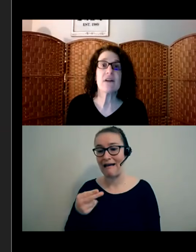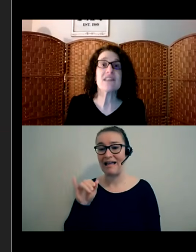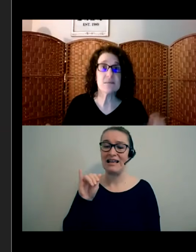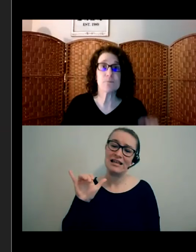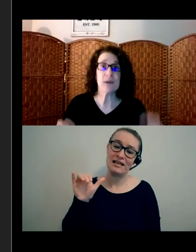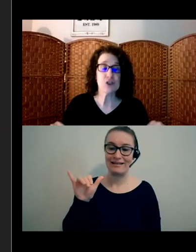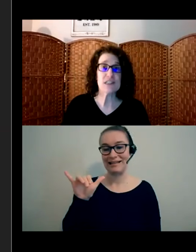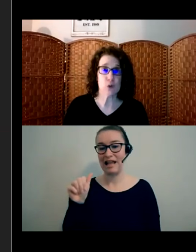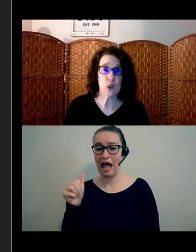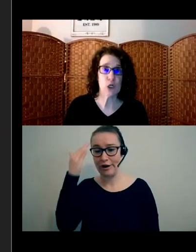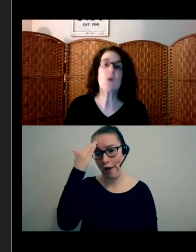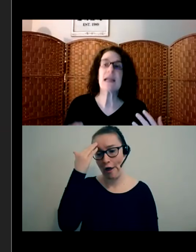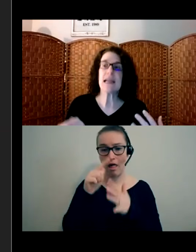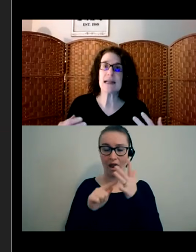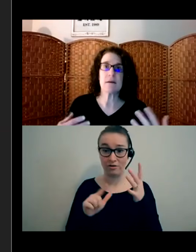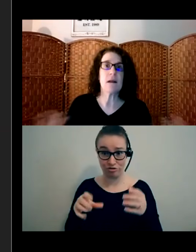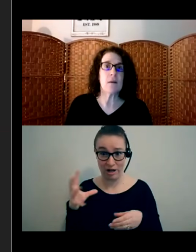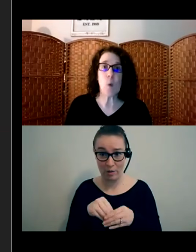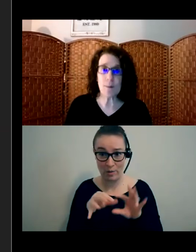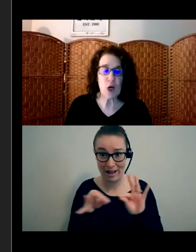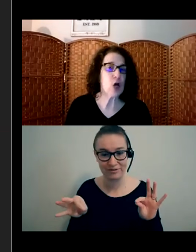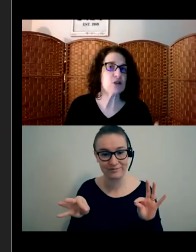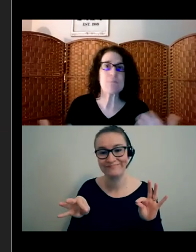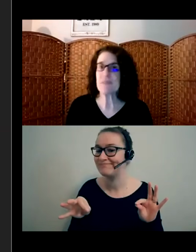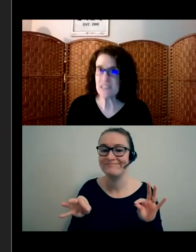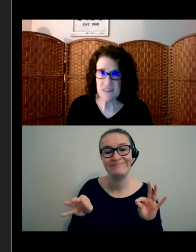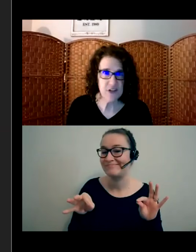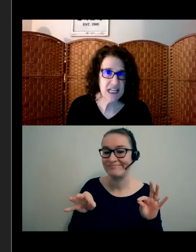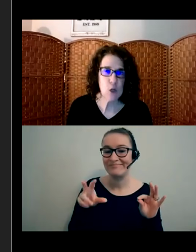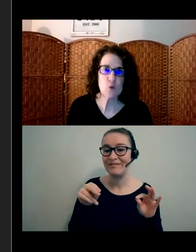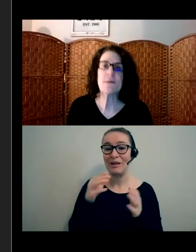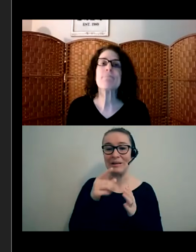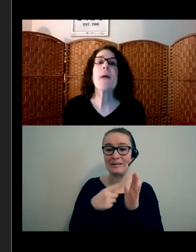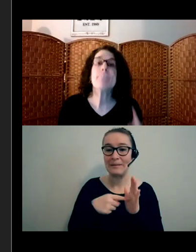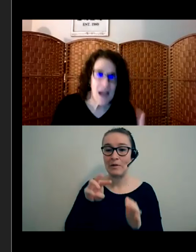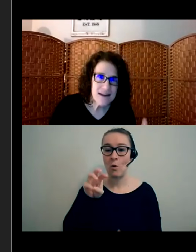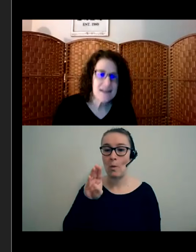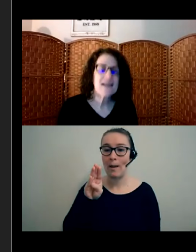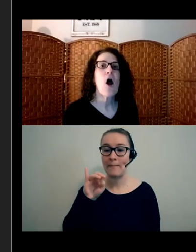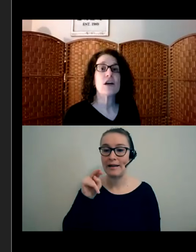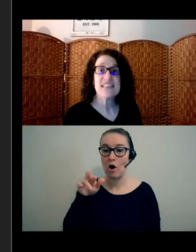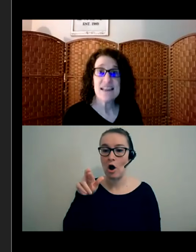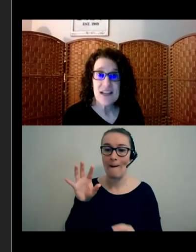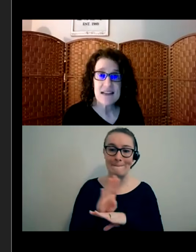This is especially true in webinars and business videos, but on TV,